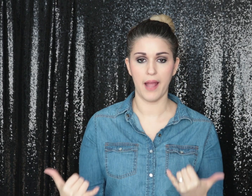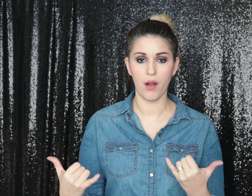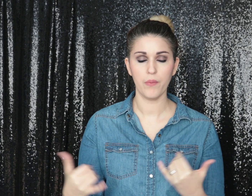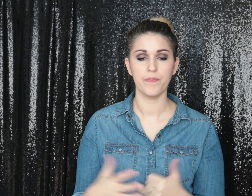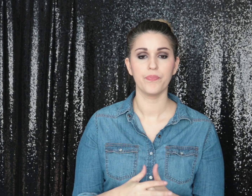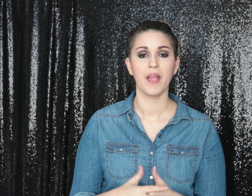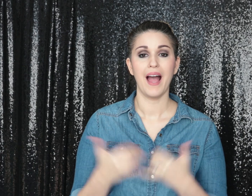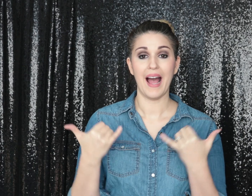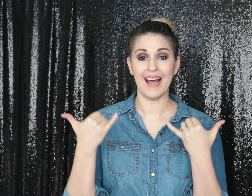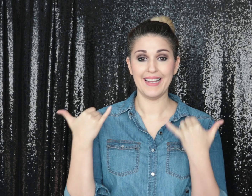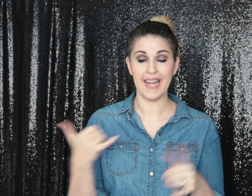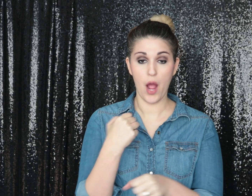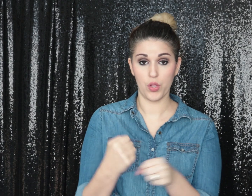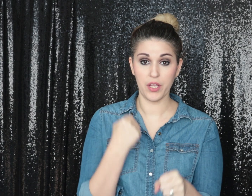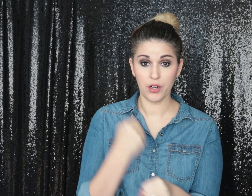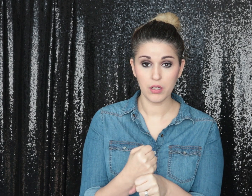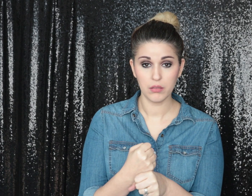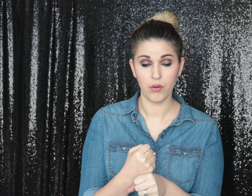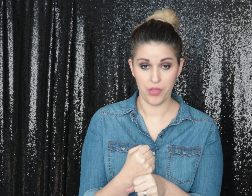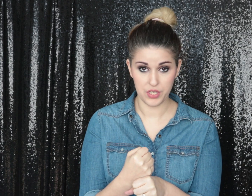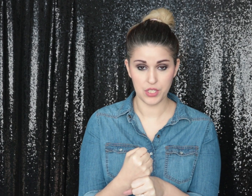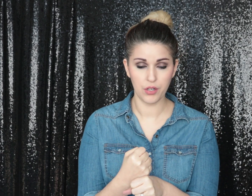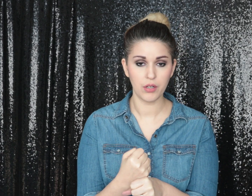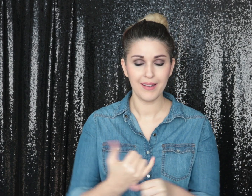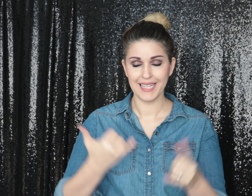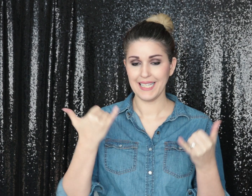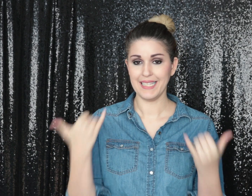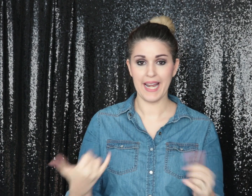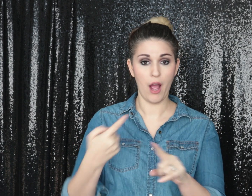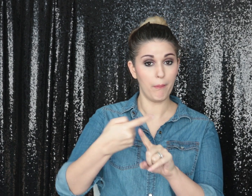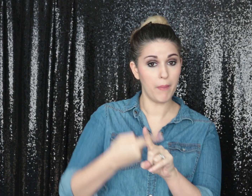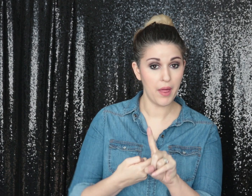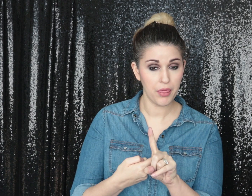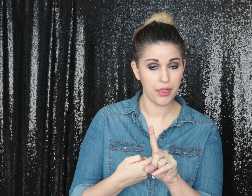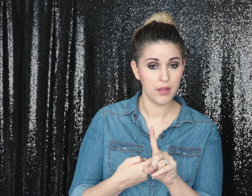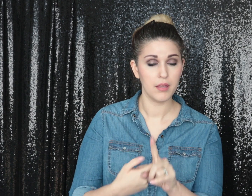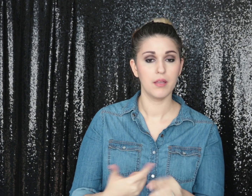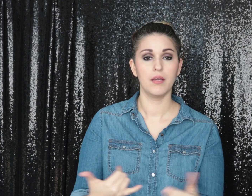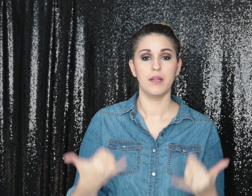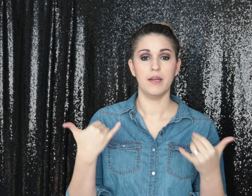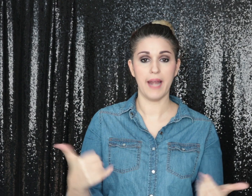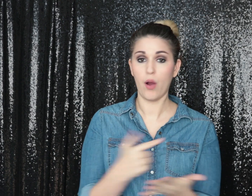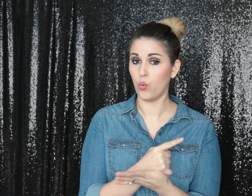now, uh, now year, this year, now, month now.